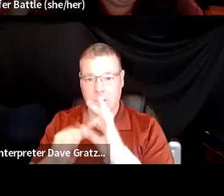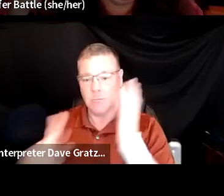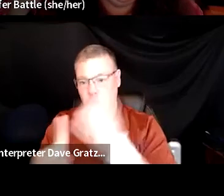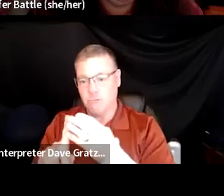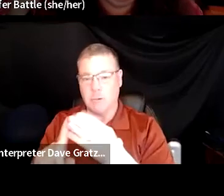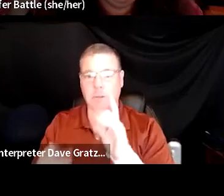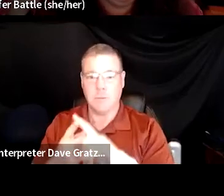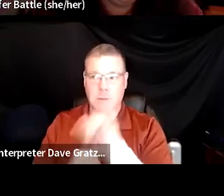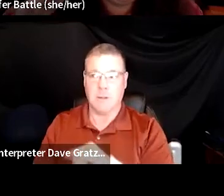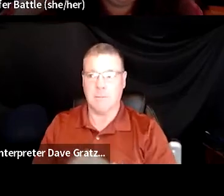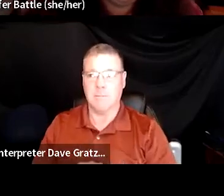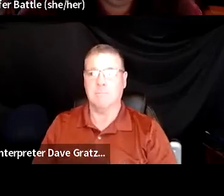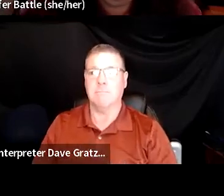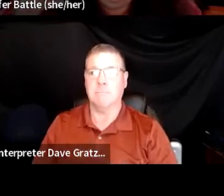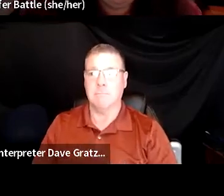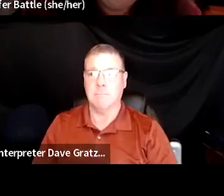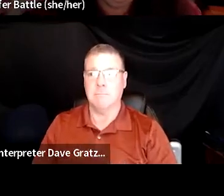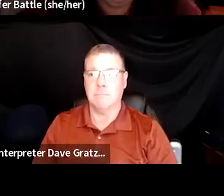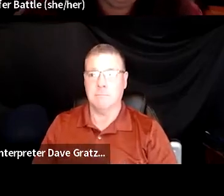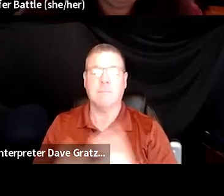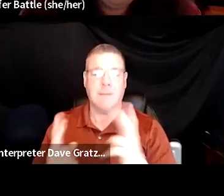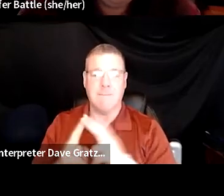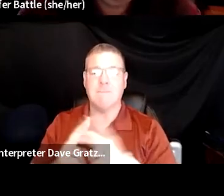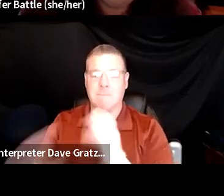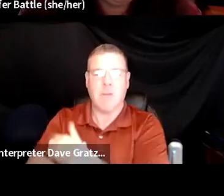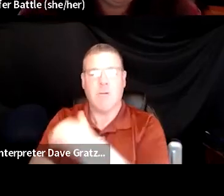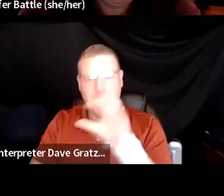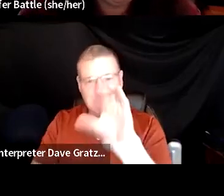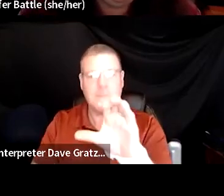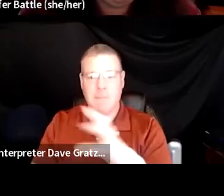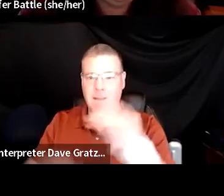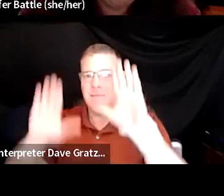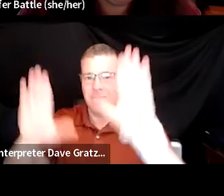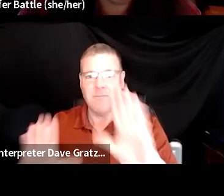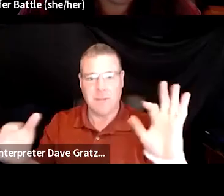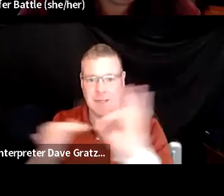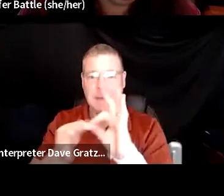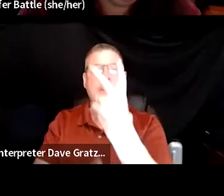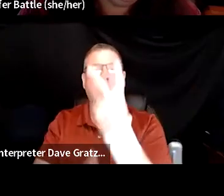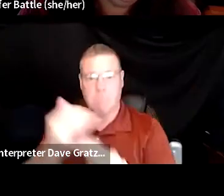and then we can handle it on our end. So it's a very powerful and fantastic connection, both ways.